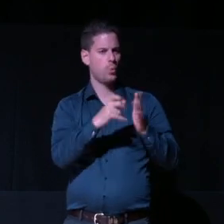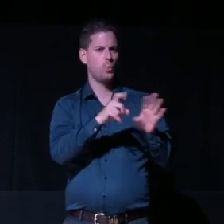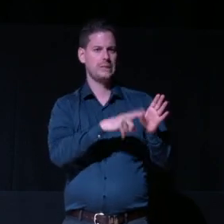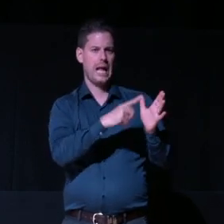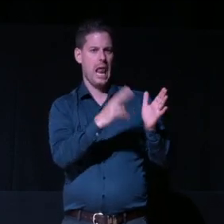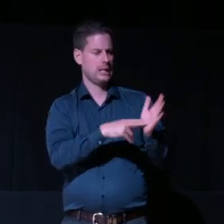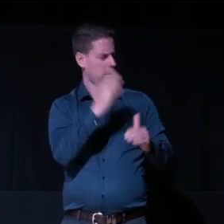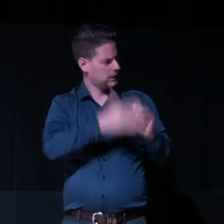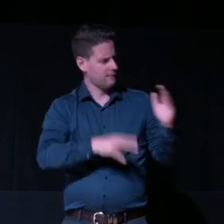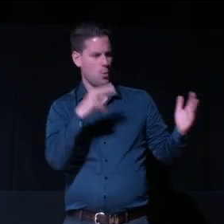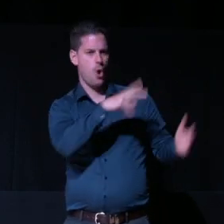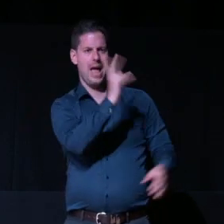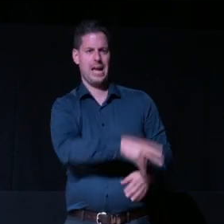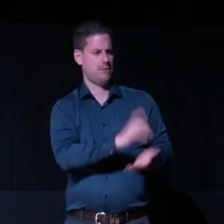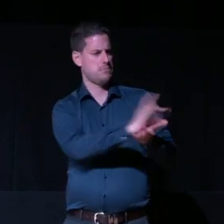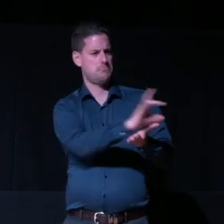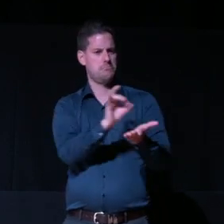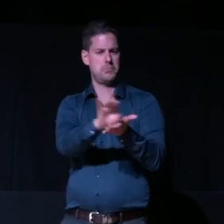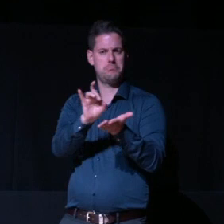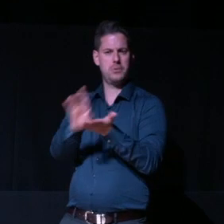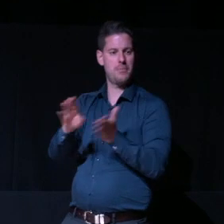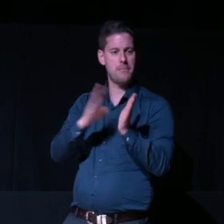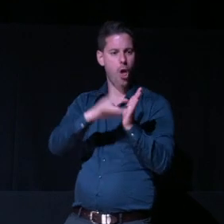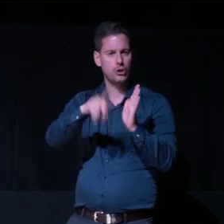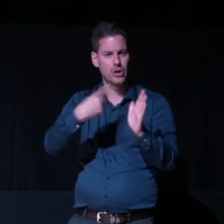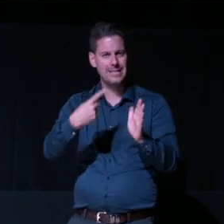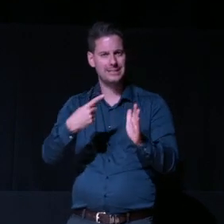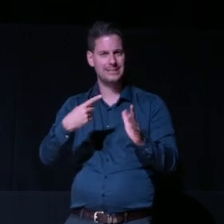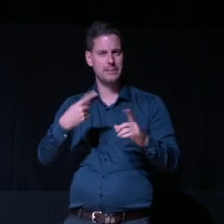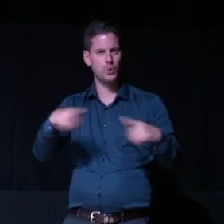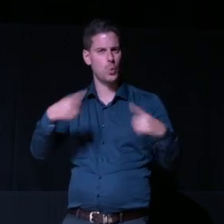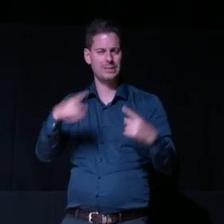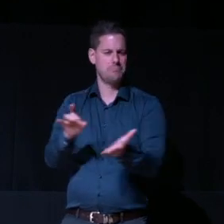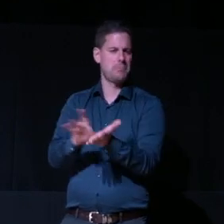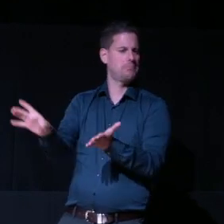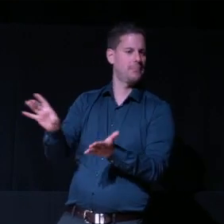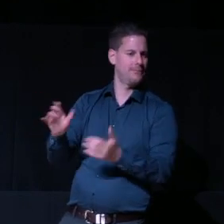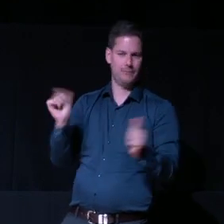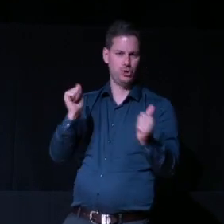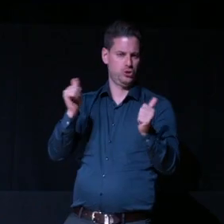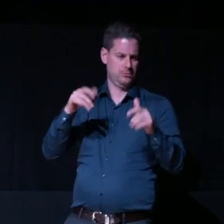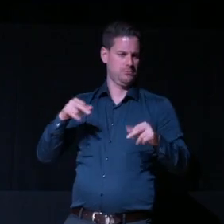I will not put Michael Jackson's music on Spotify ever ever again. But then we do.